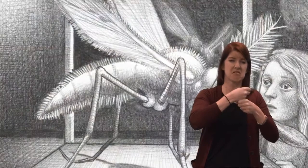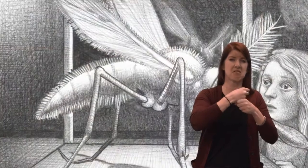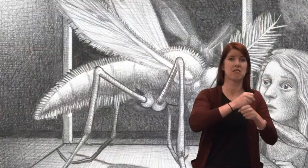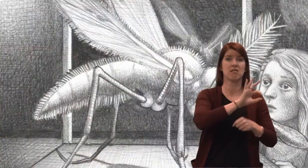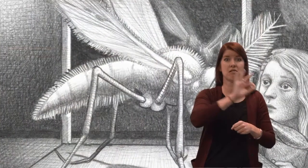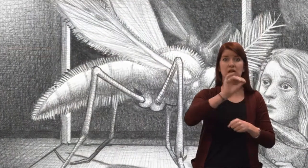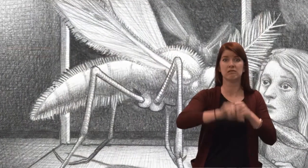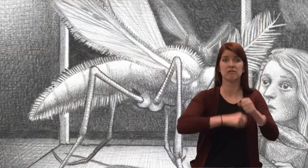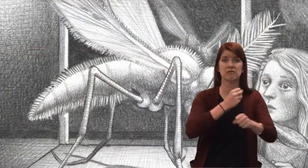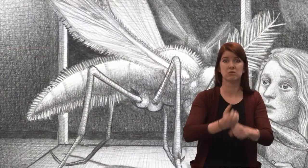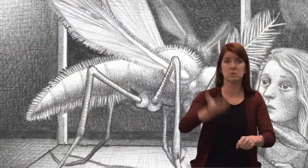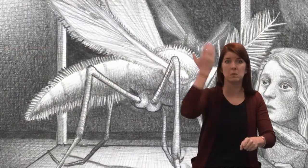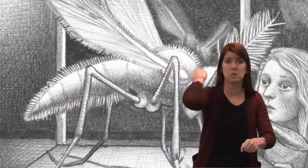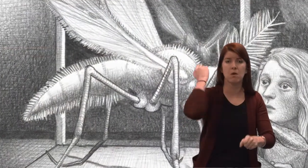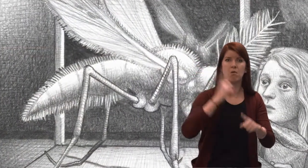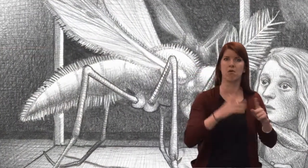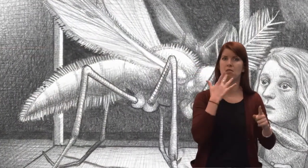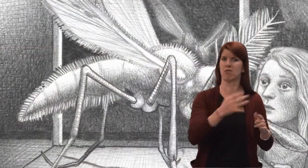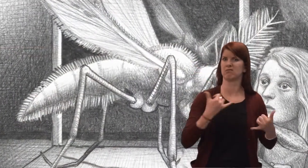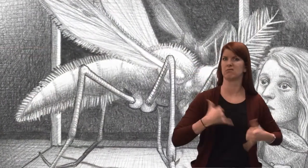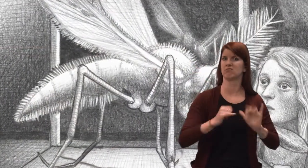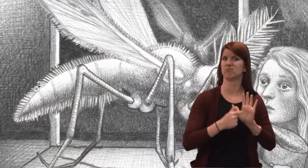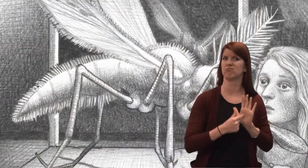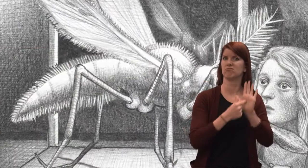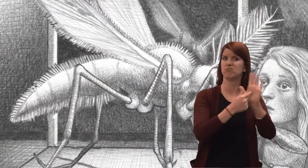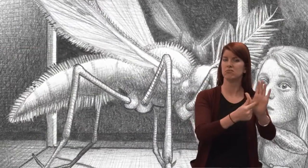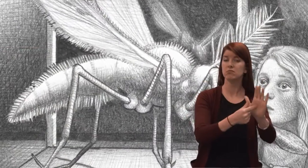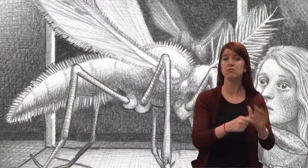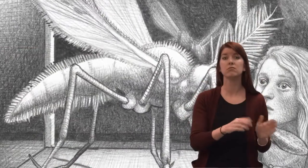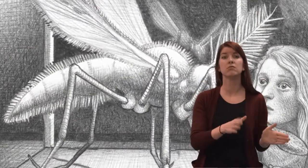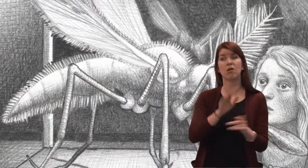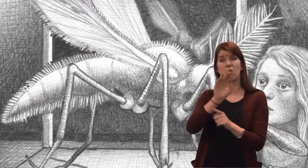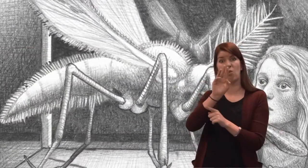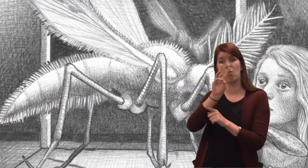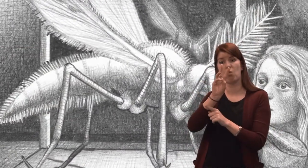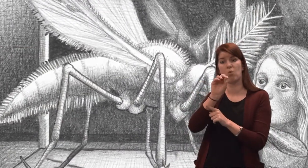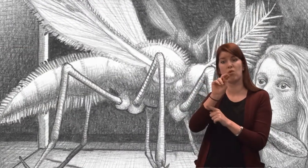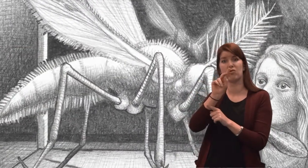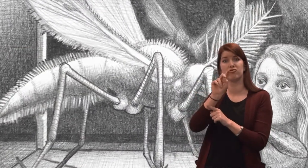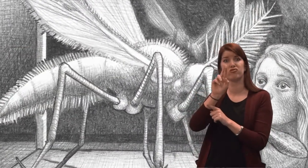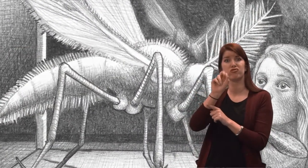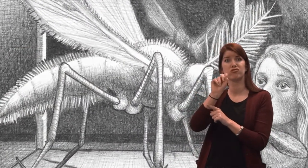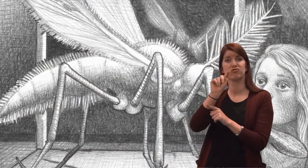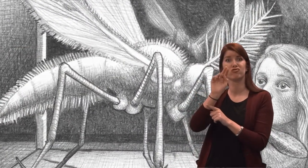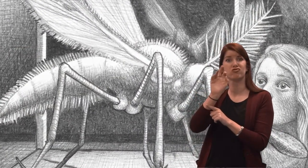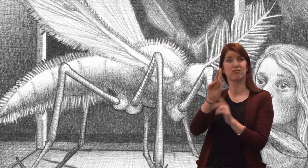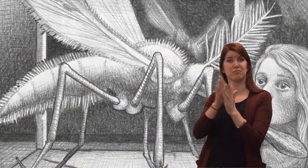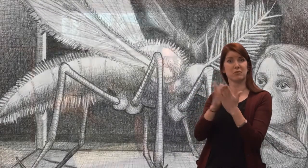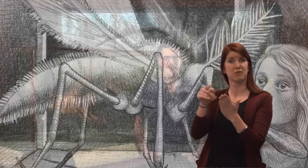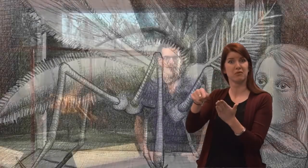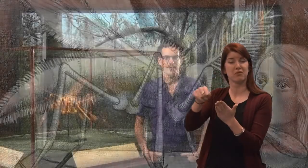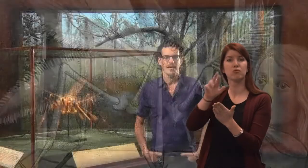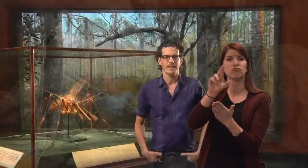In Wonderstruck, Rose observes this mosquito as she's walking through the museum in 1927.